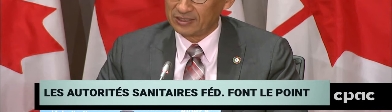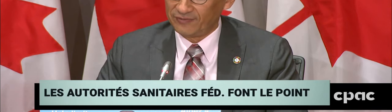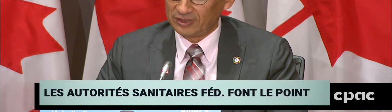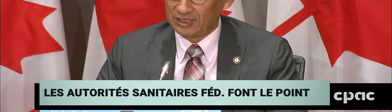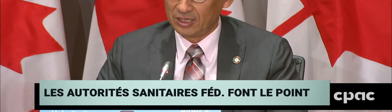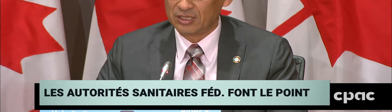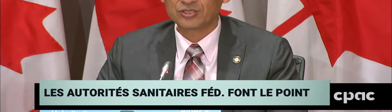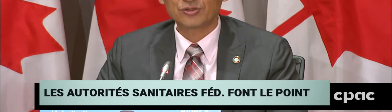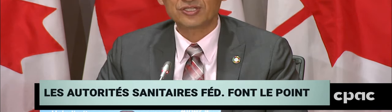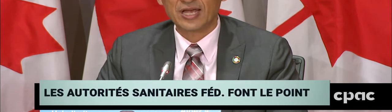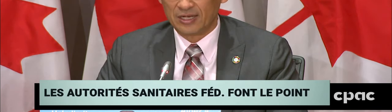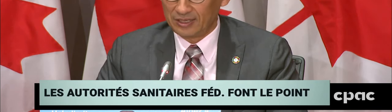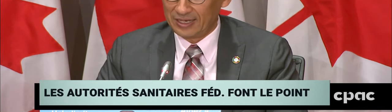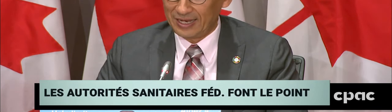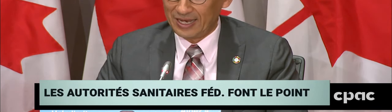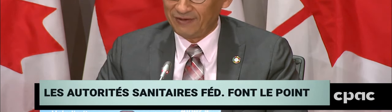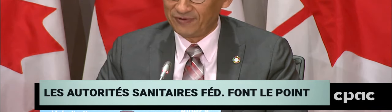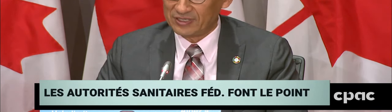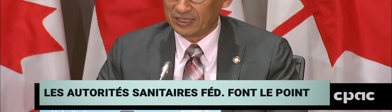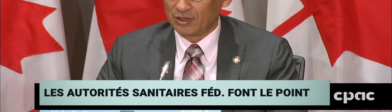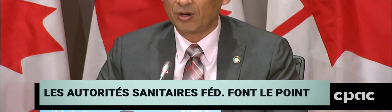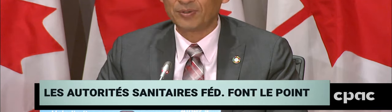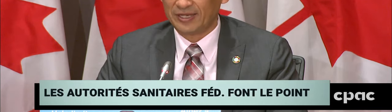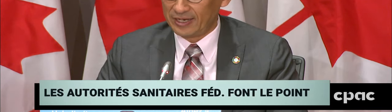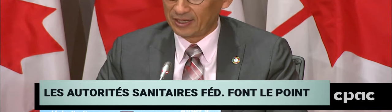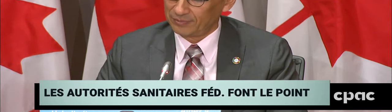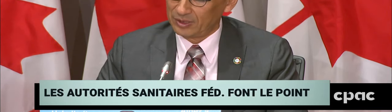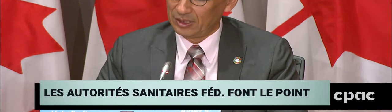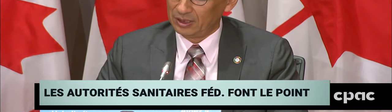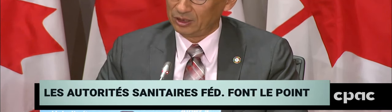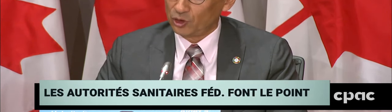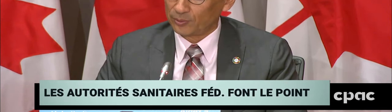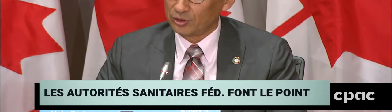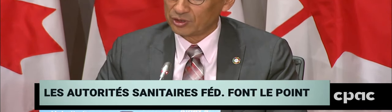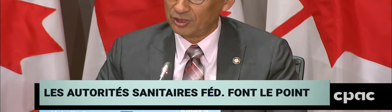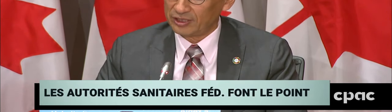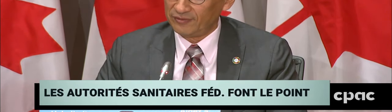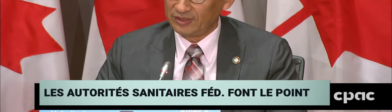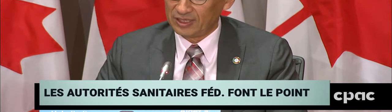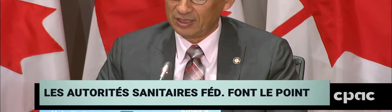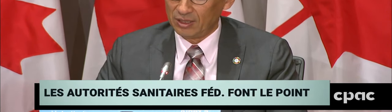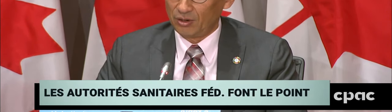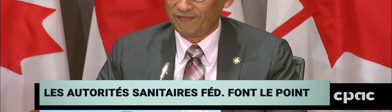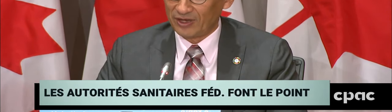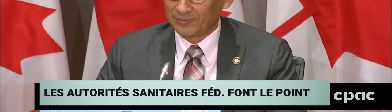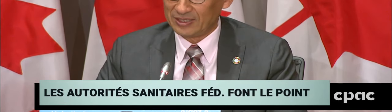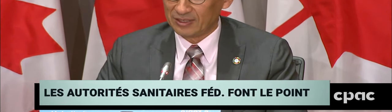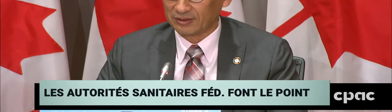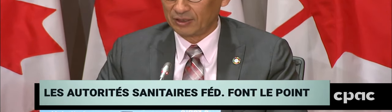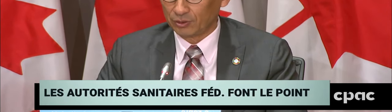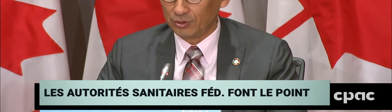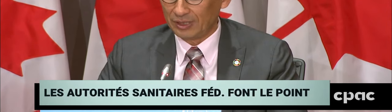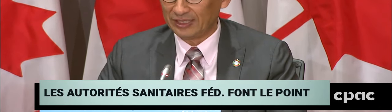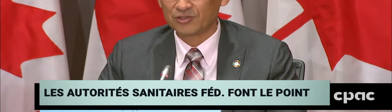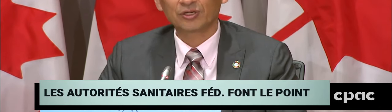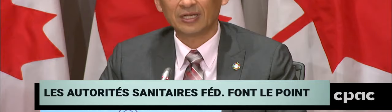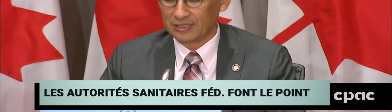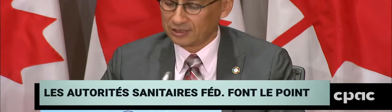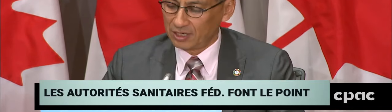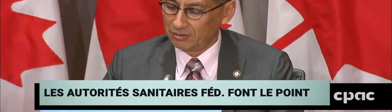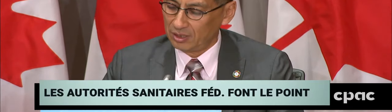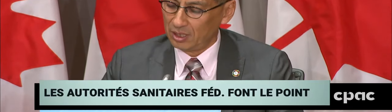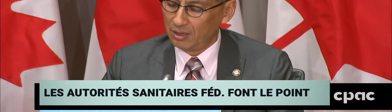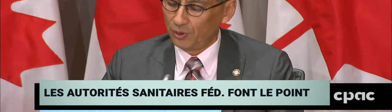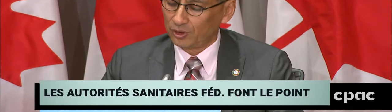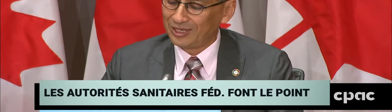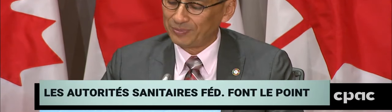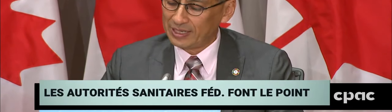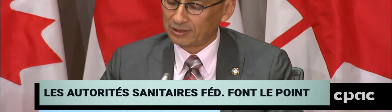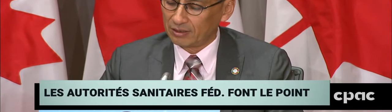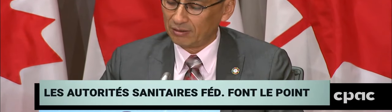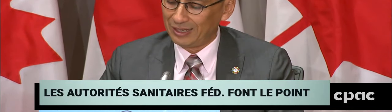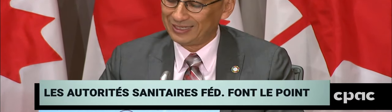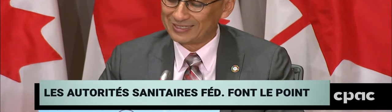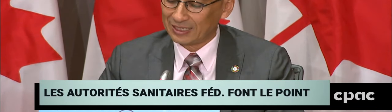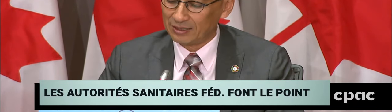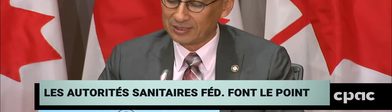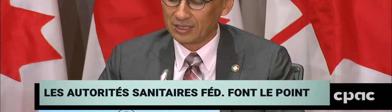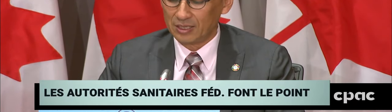ADAPTING PUBLIC SPACES IN WAYS